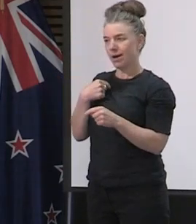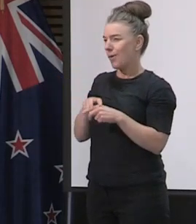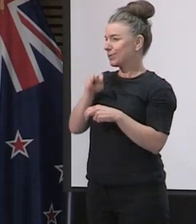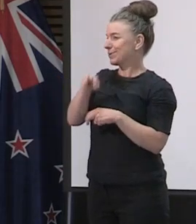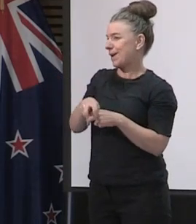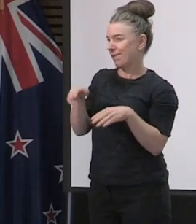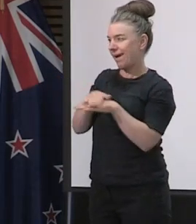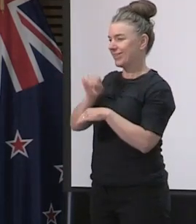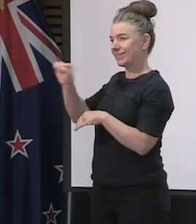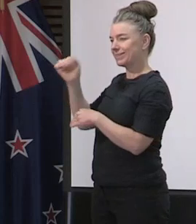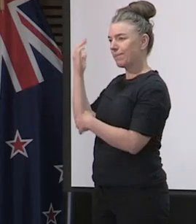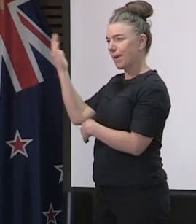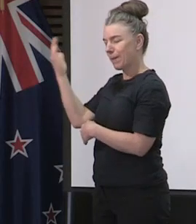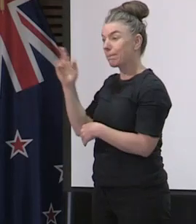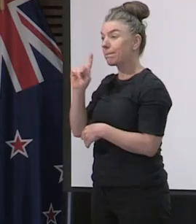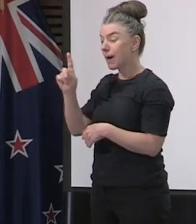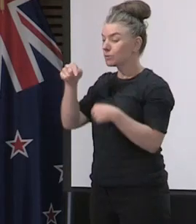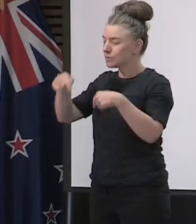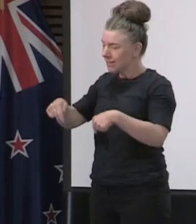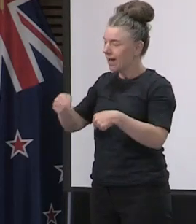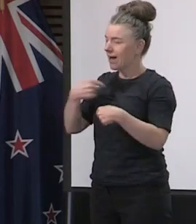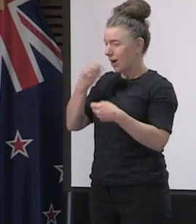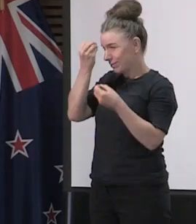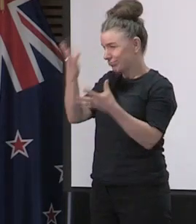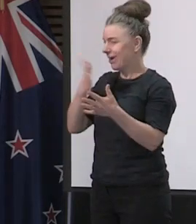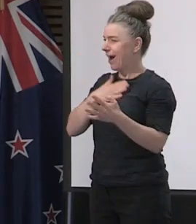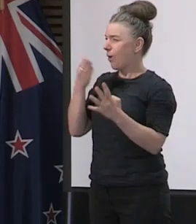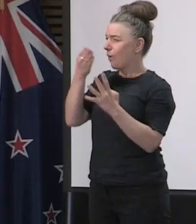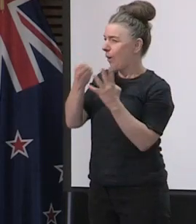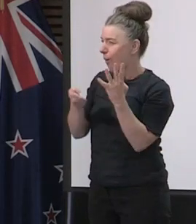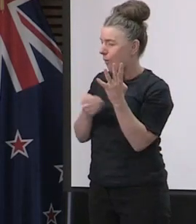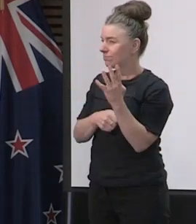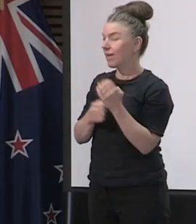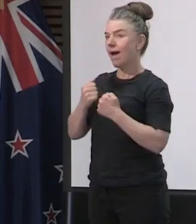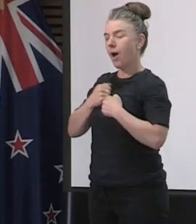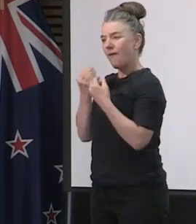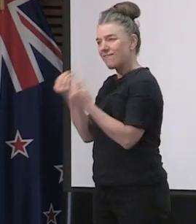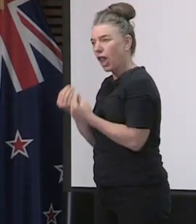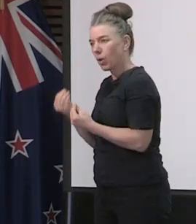Minister will set out much of this tomorrow. I wont pre-empt anything he has to say, but